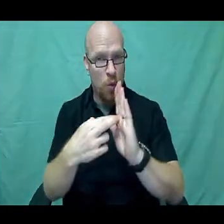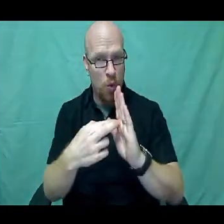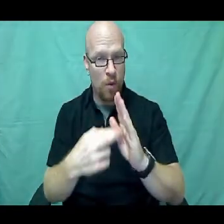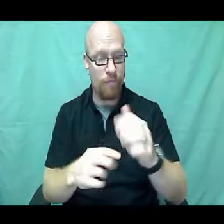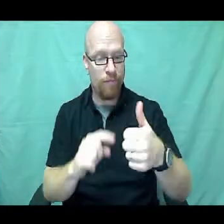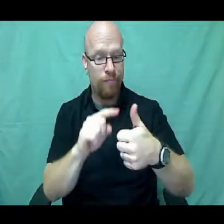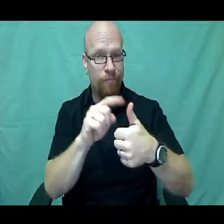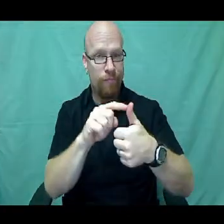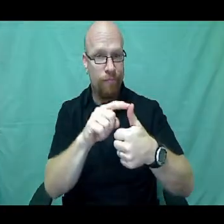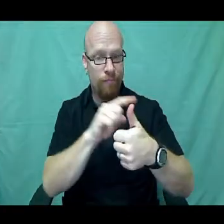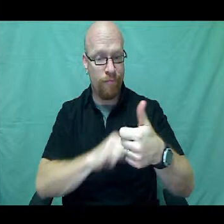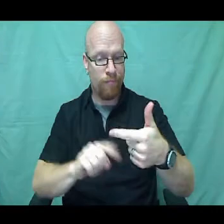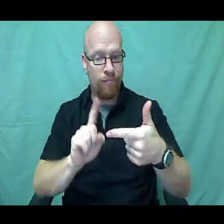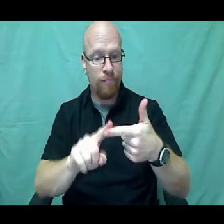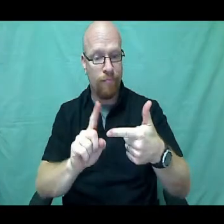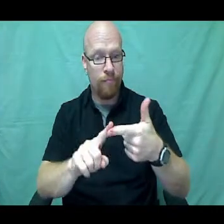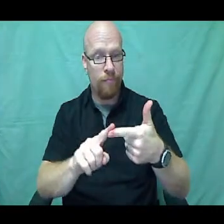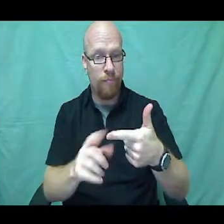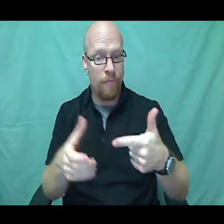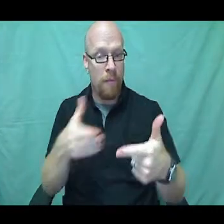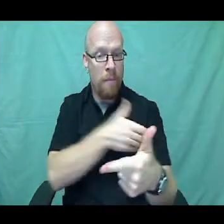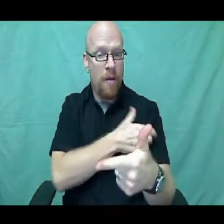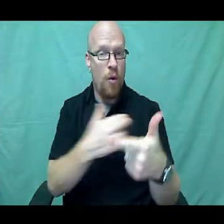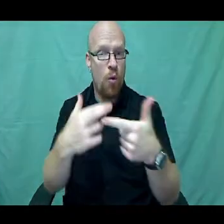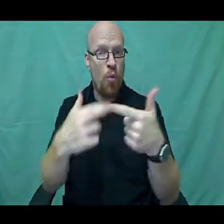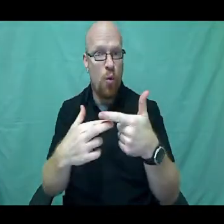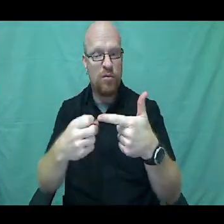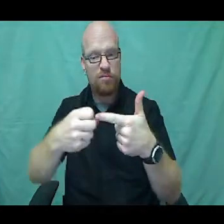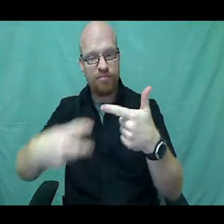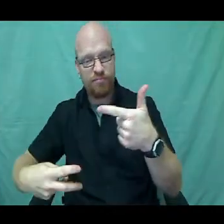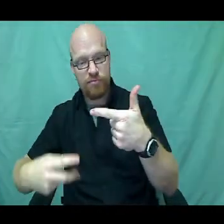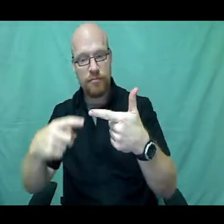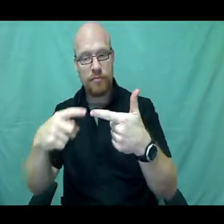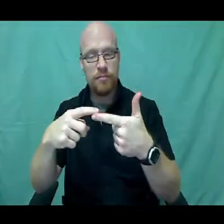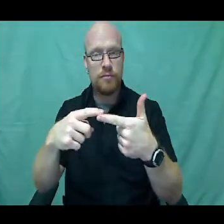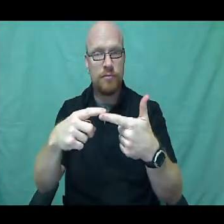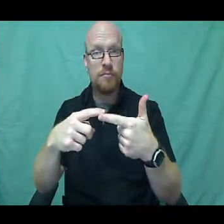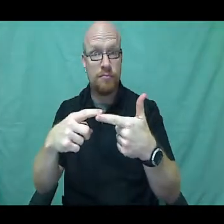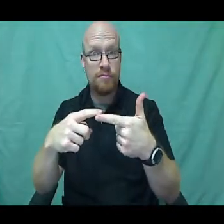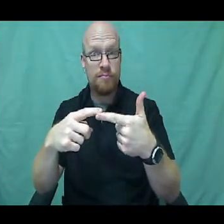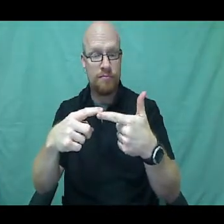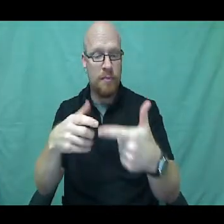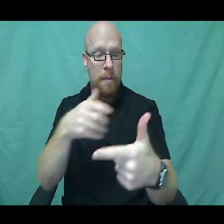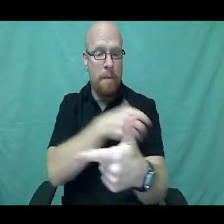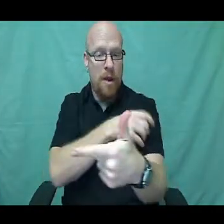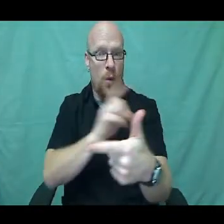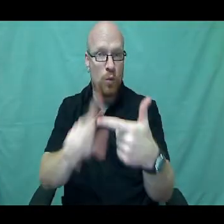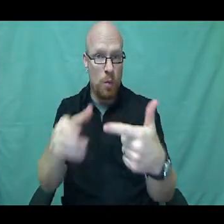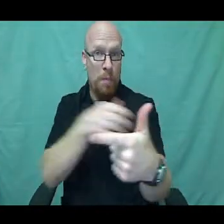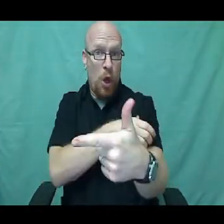We have the product rule. We have the power rules, which has three of those. There's a power to a power.